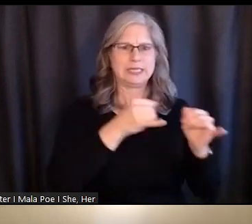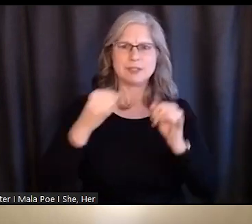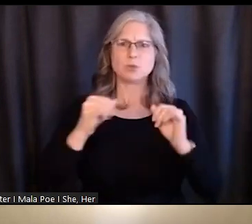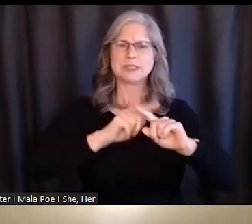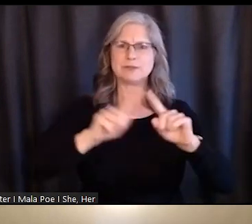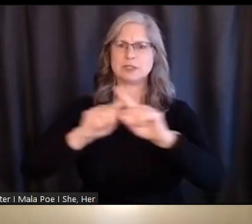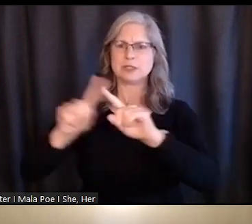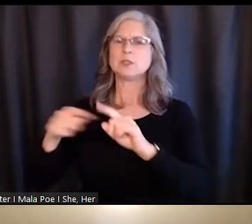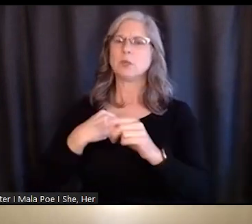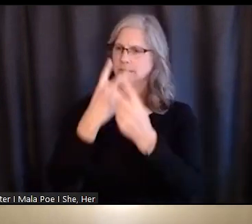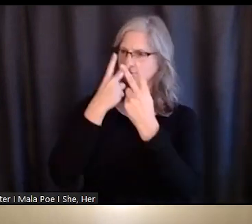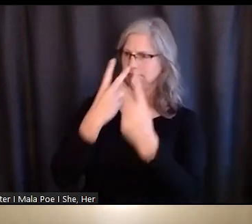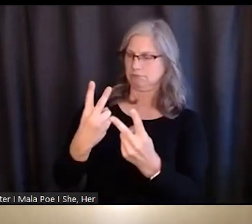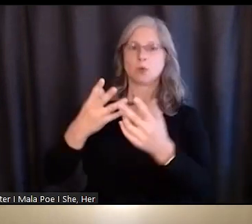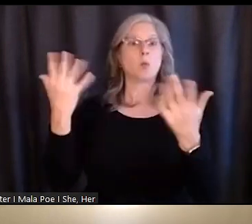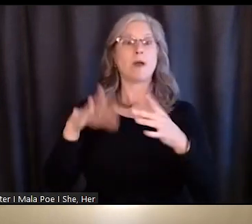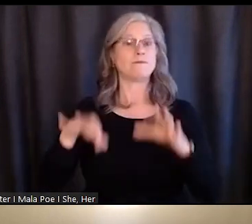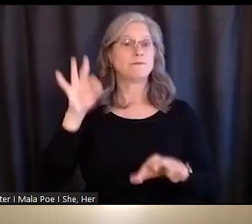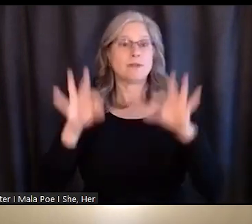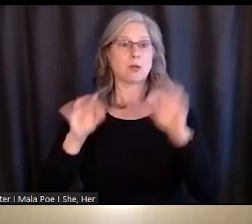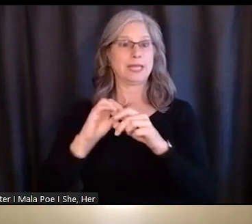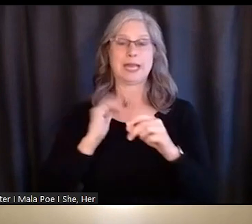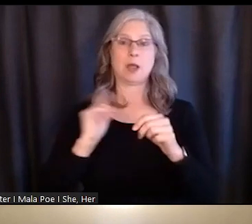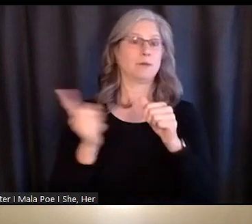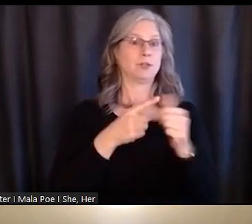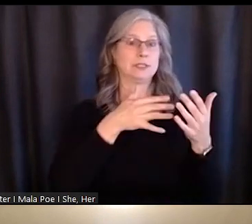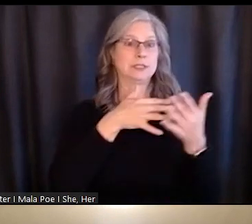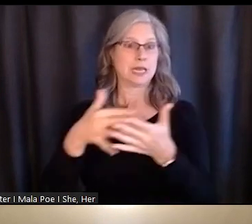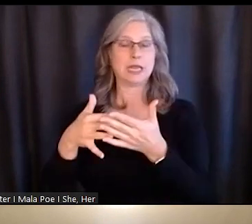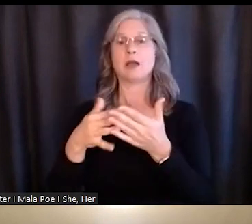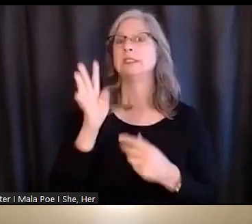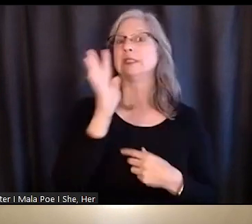And this is what we found in our first study of speech segmentation in the children.